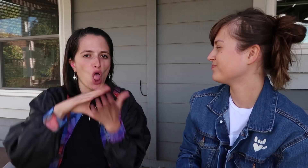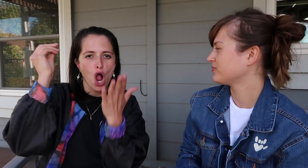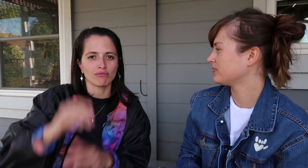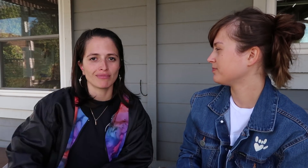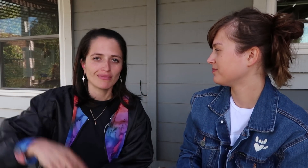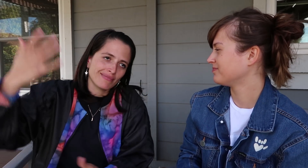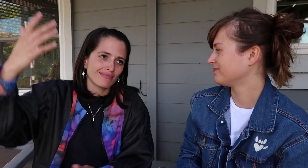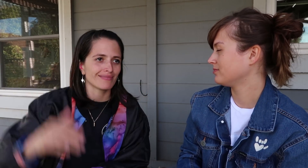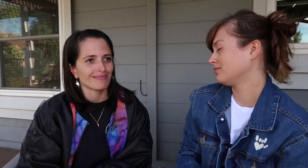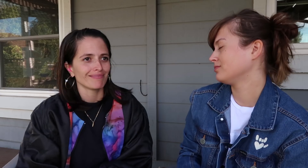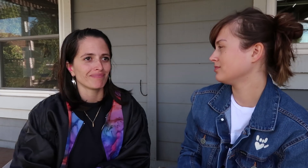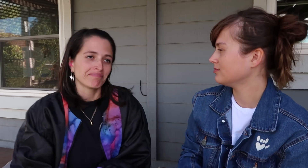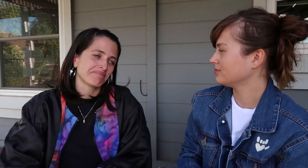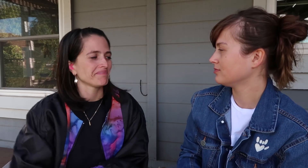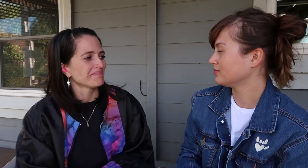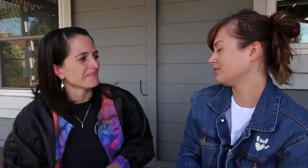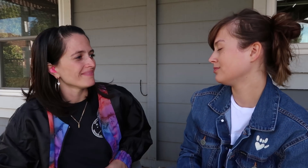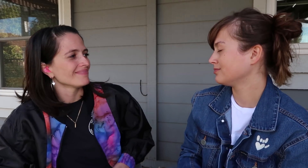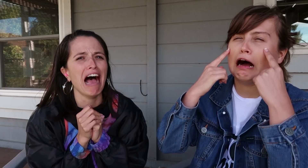to learn ASL and finding a Deaf community.